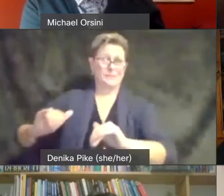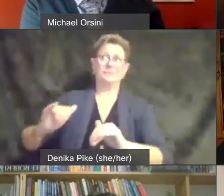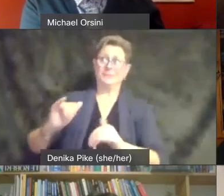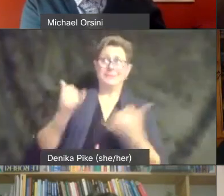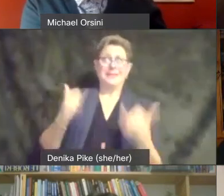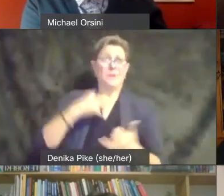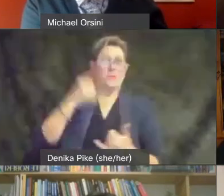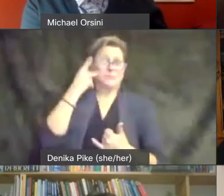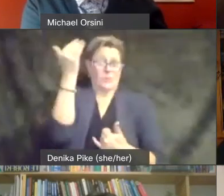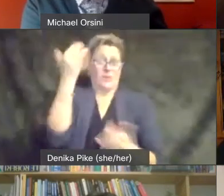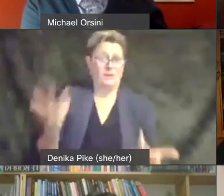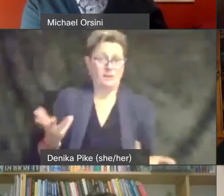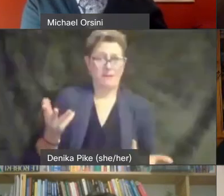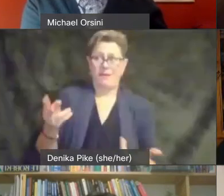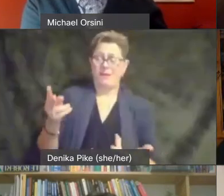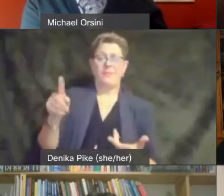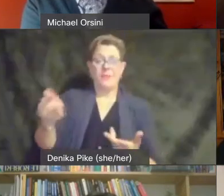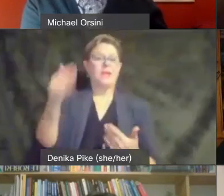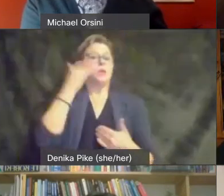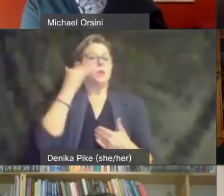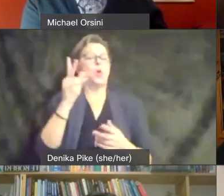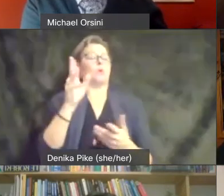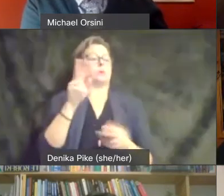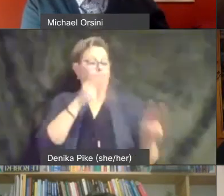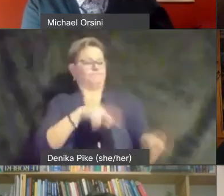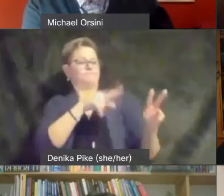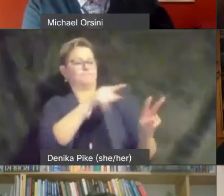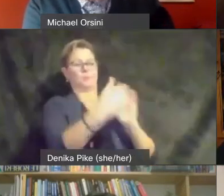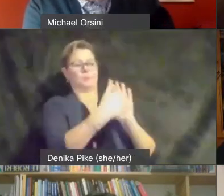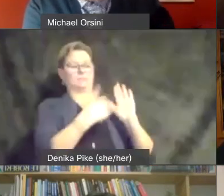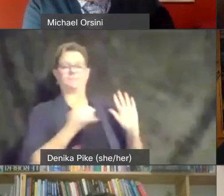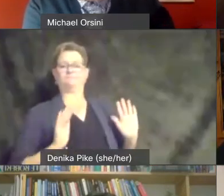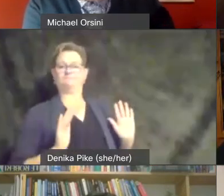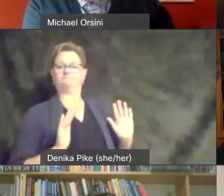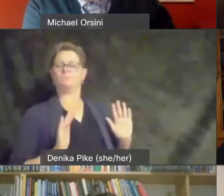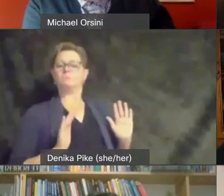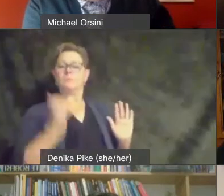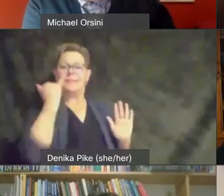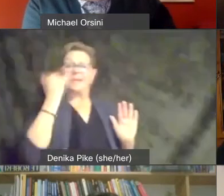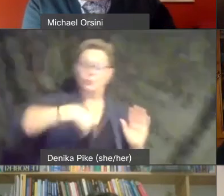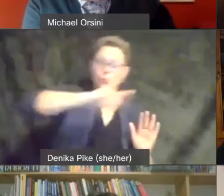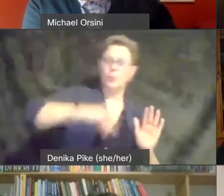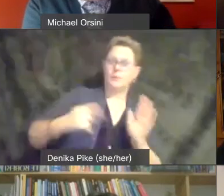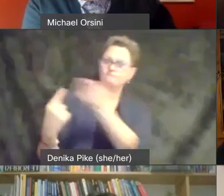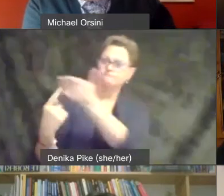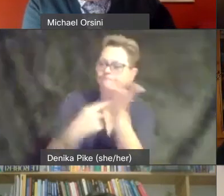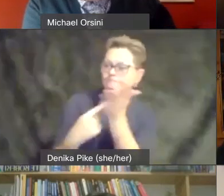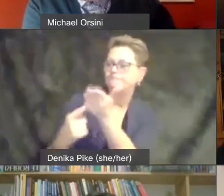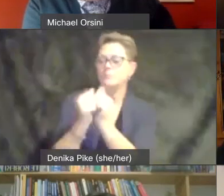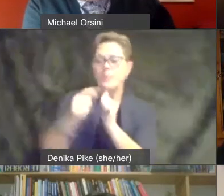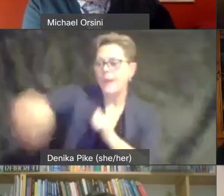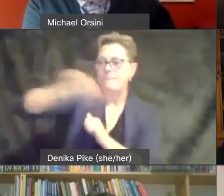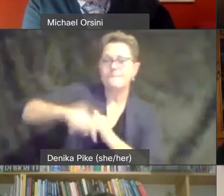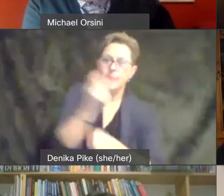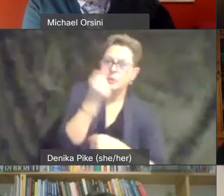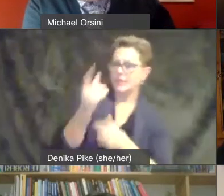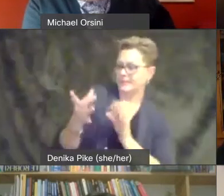People is being against them, um, because again, if we're going to have a conversation with those people, and we're going to try to understand their perspective, and hopefully bring.